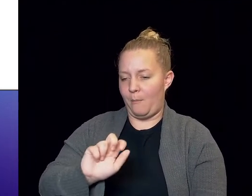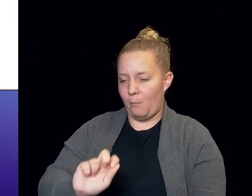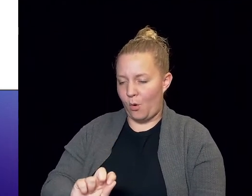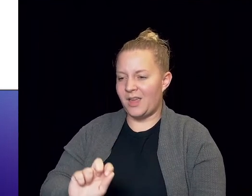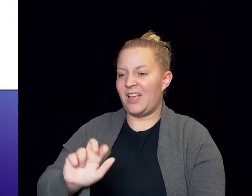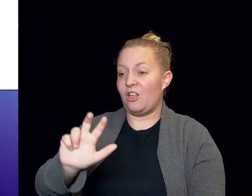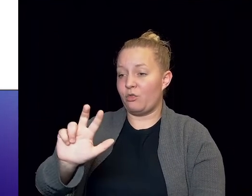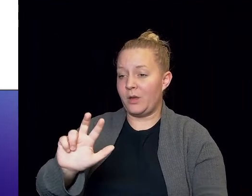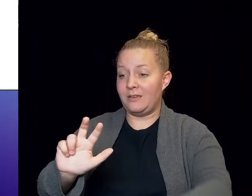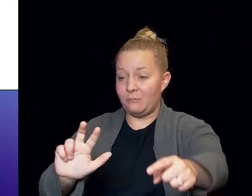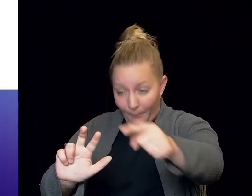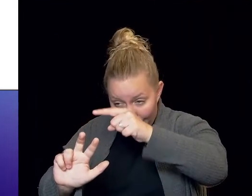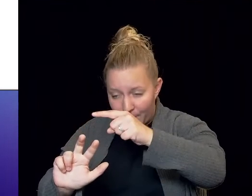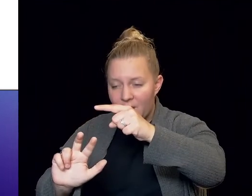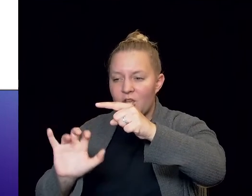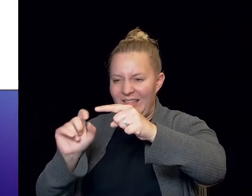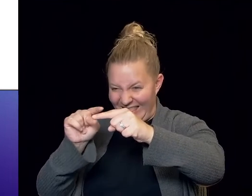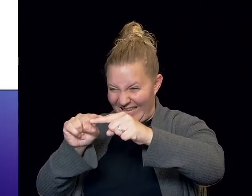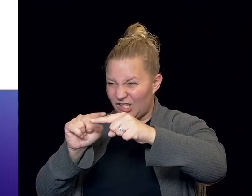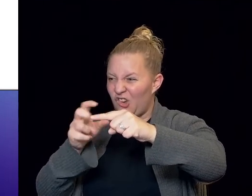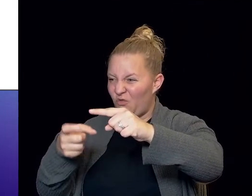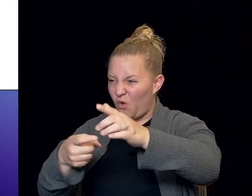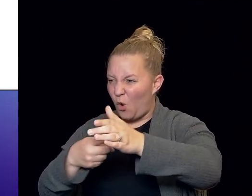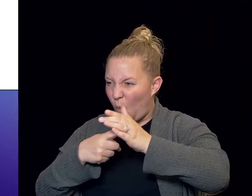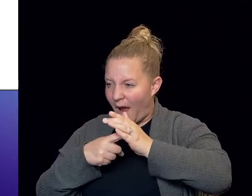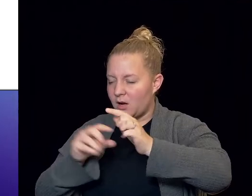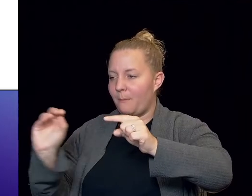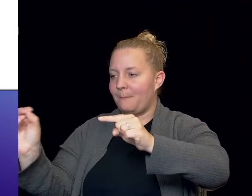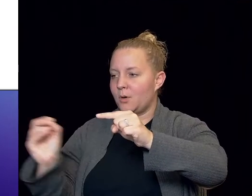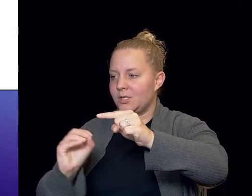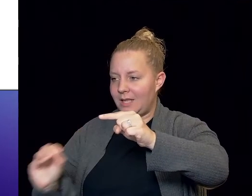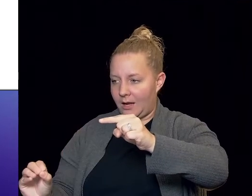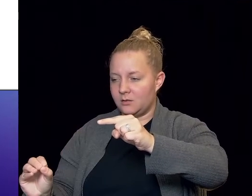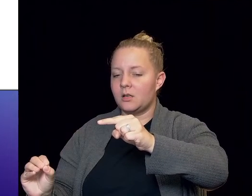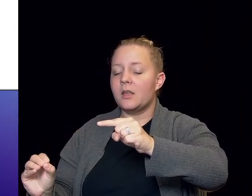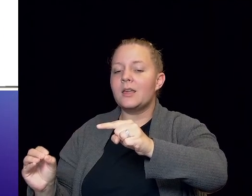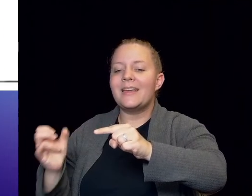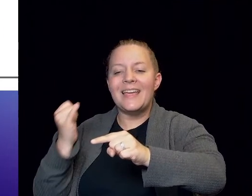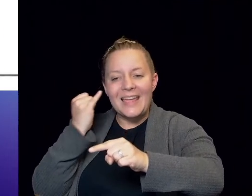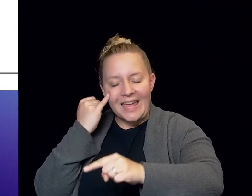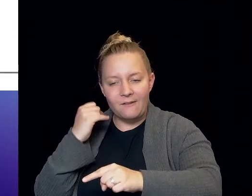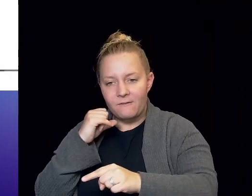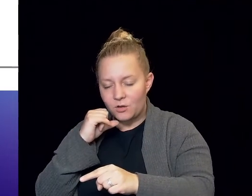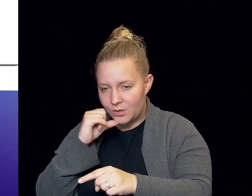sure that you remember that percentage sign. If you did not get that correct, remember you